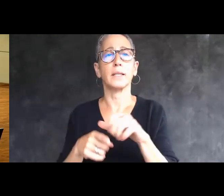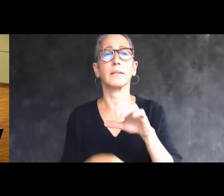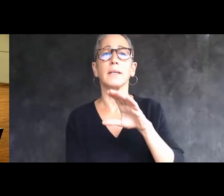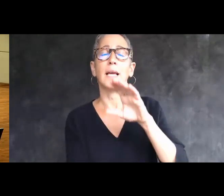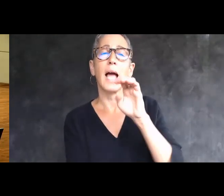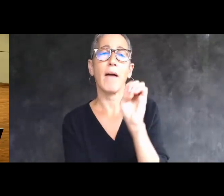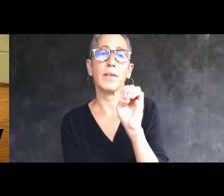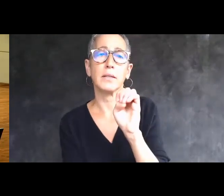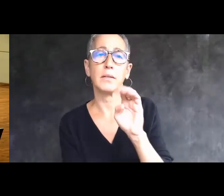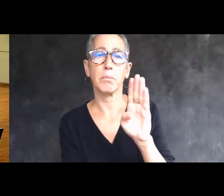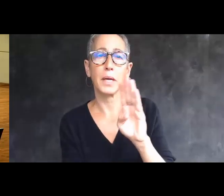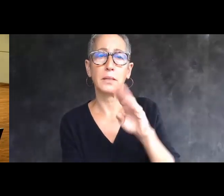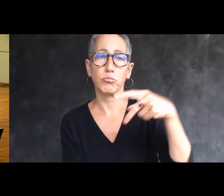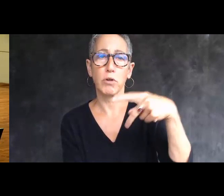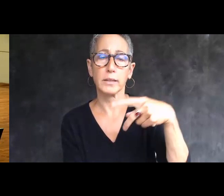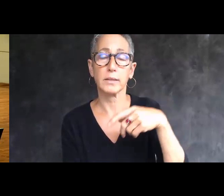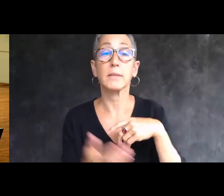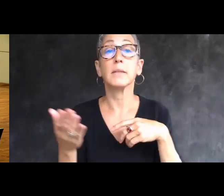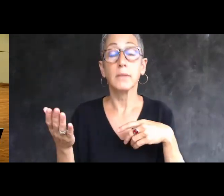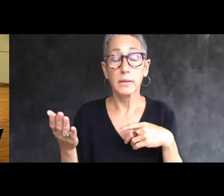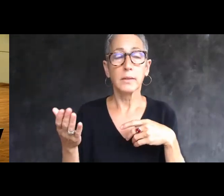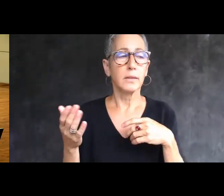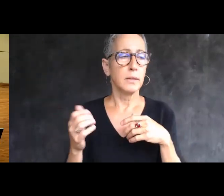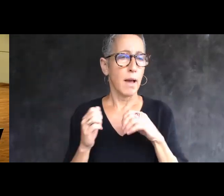kind of create the evidence of like what we actually need?